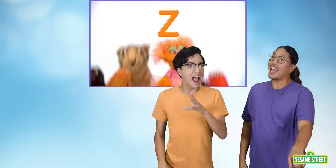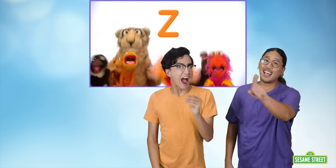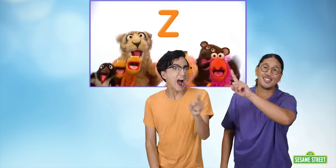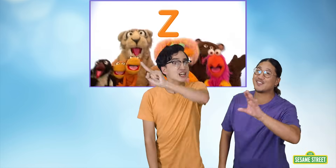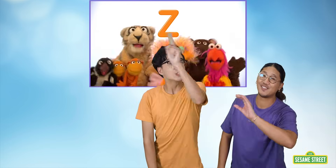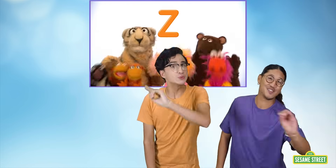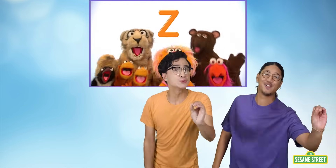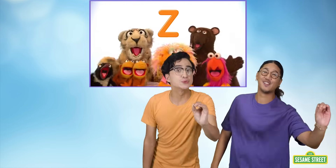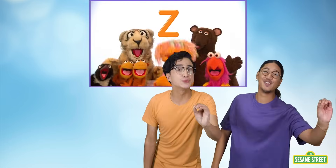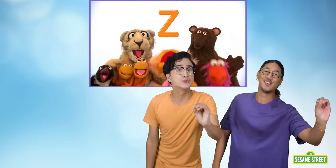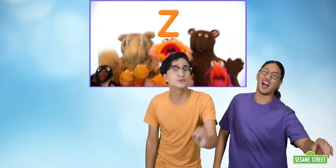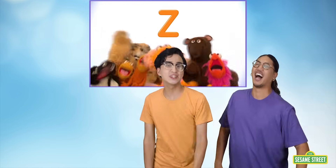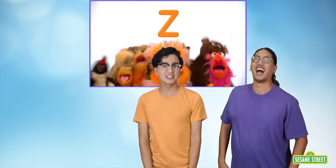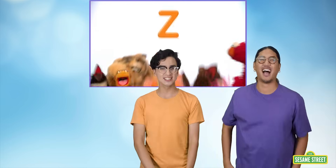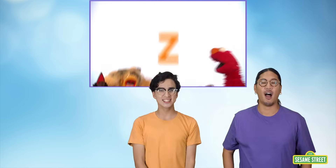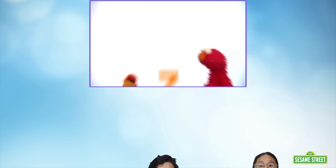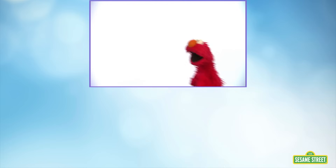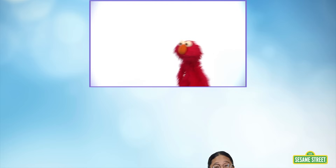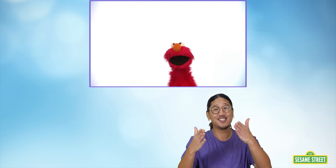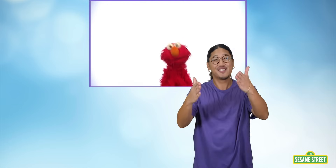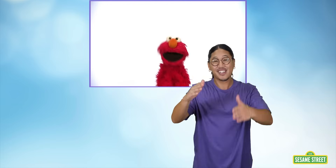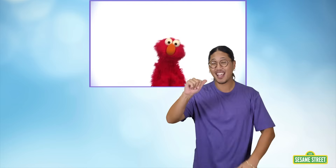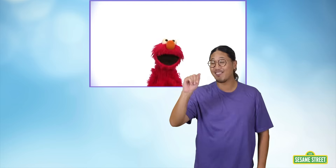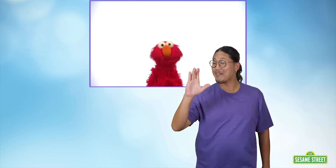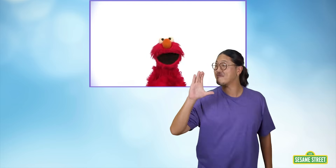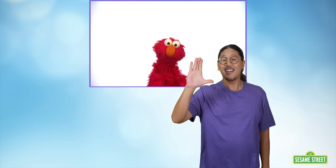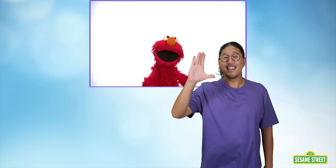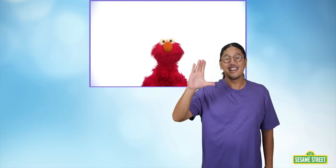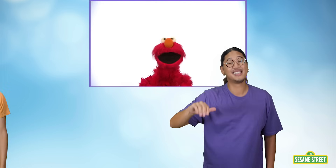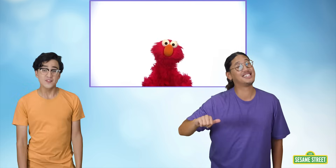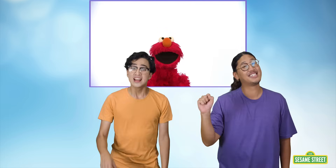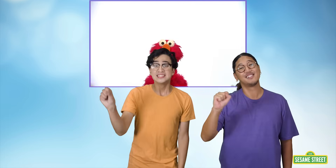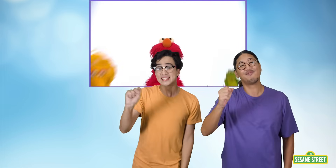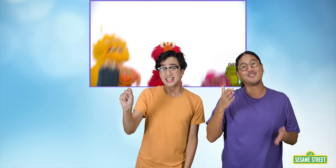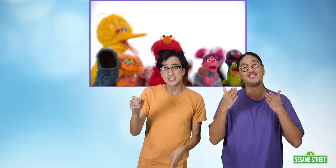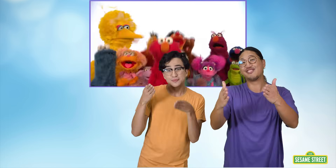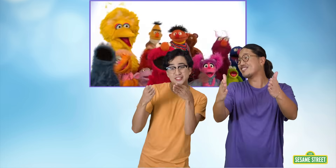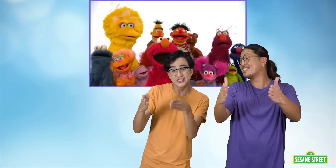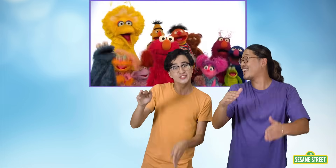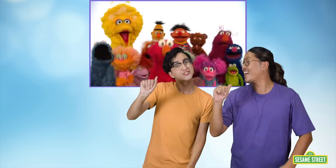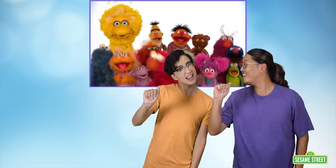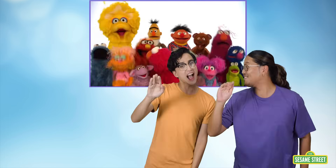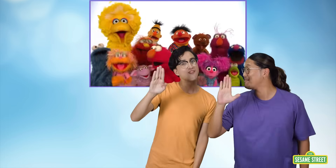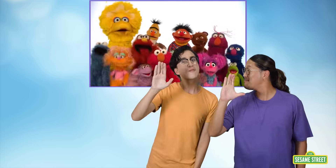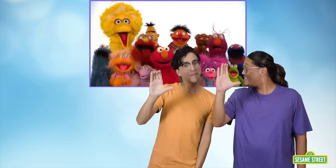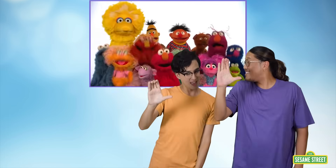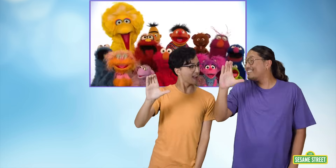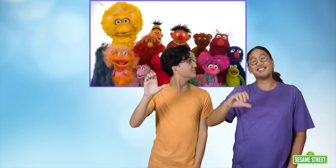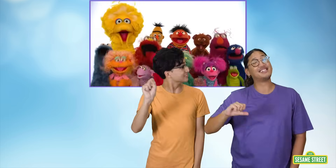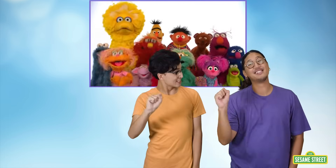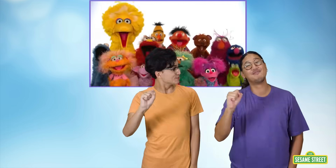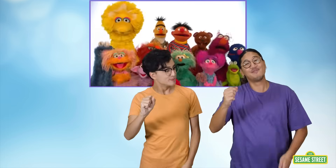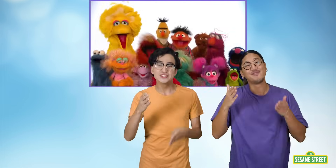And zoo. [SINGING] And now the Sesame Street alphabet, [SINGING] The Sesame Street alphabet is through.